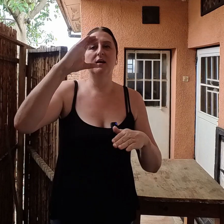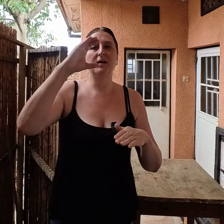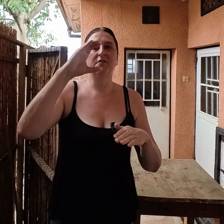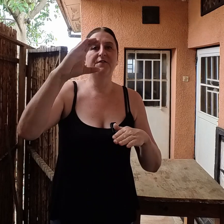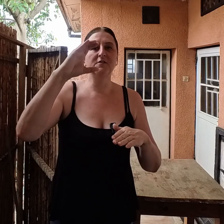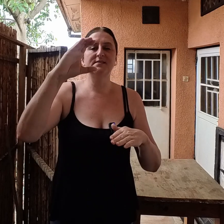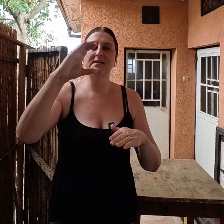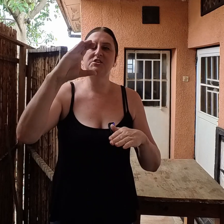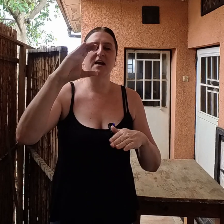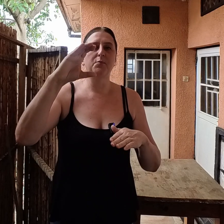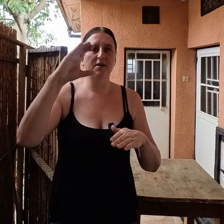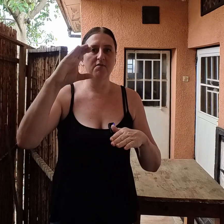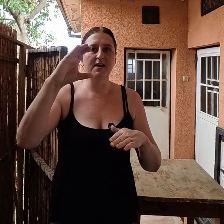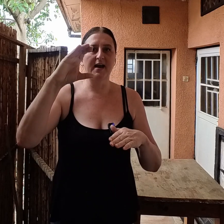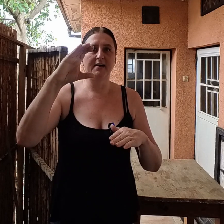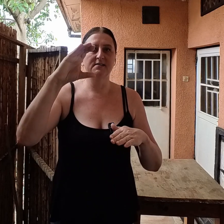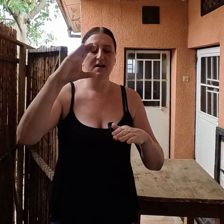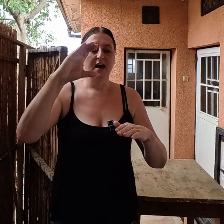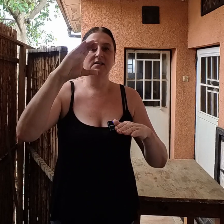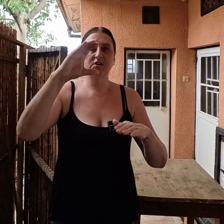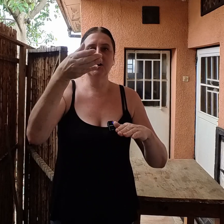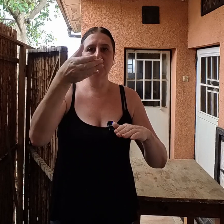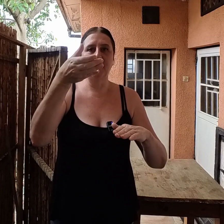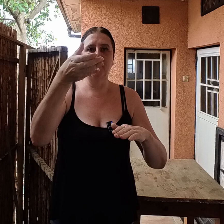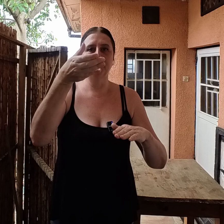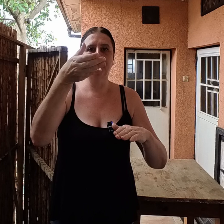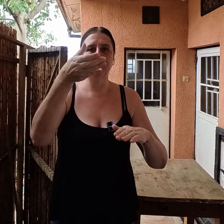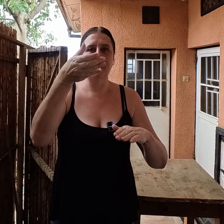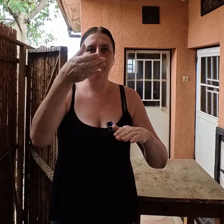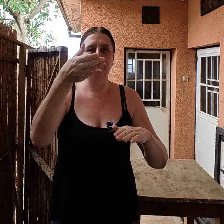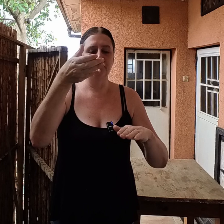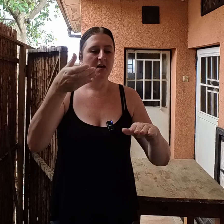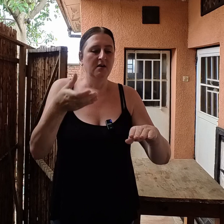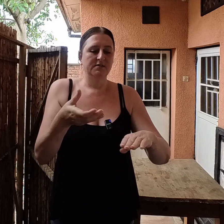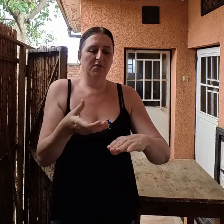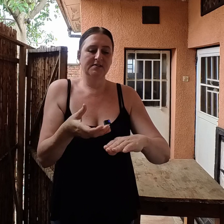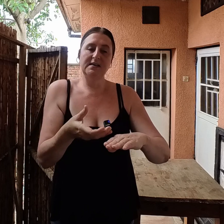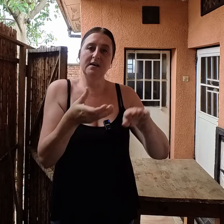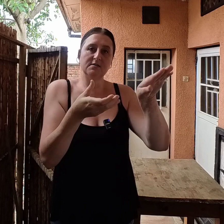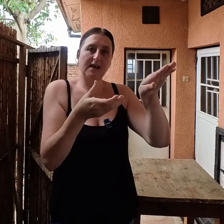going to make a full C shape with our right hand, and turn that upside down. So, the C goes